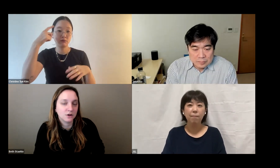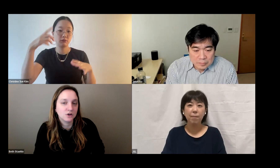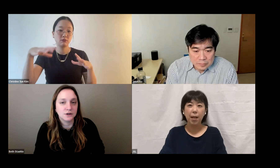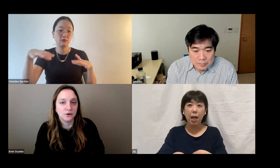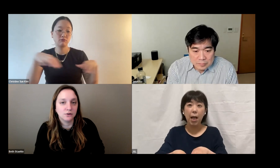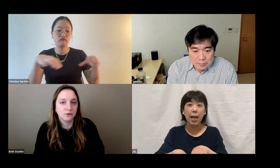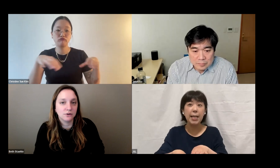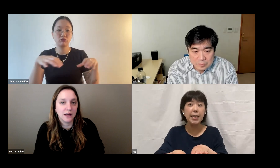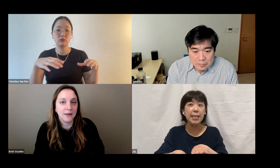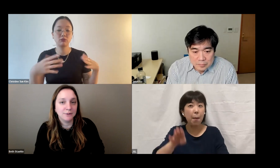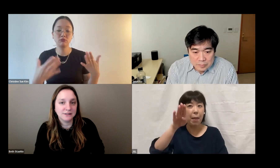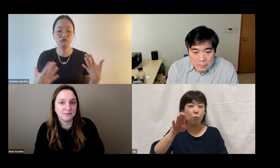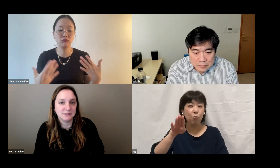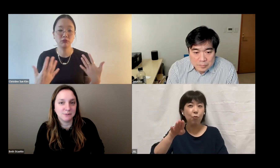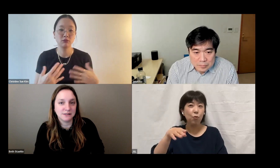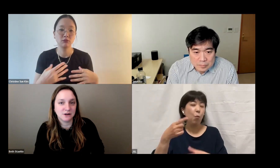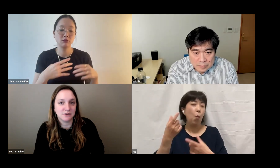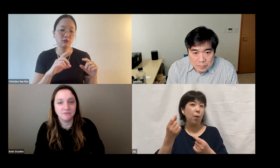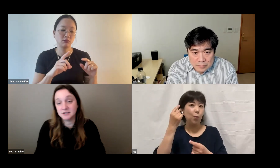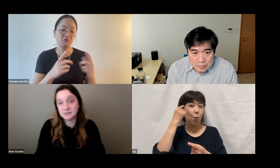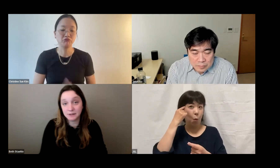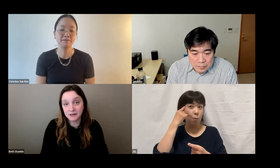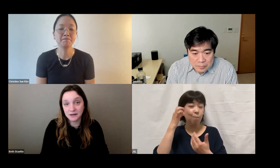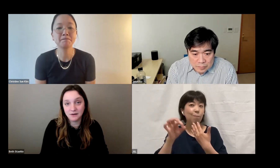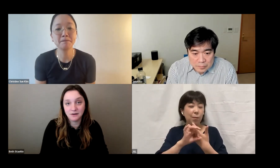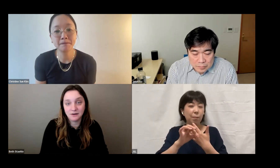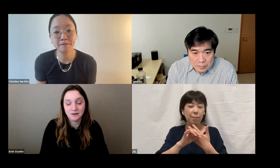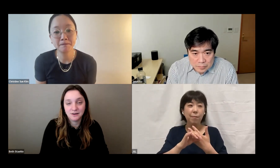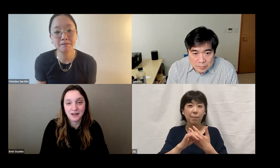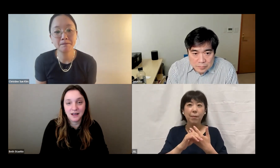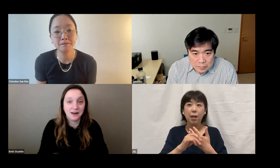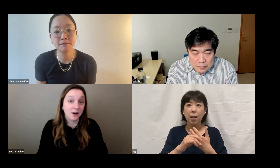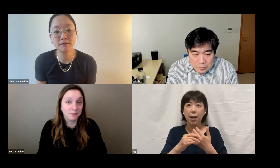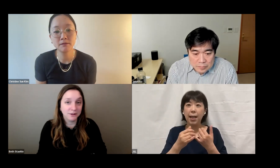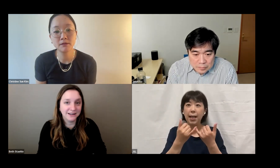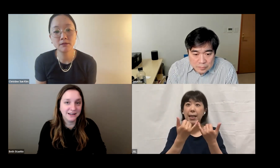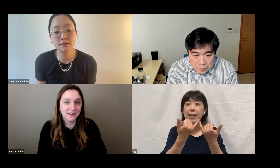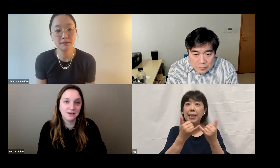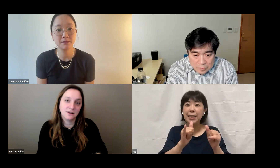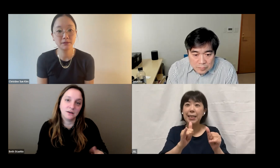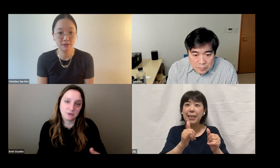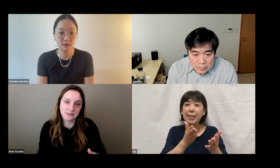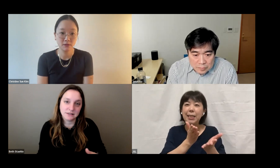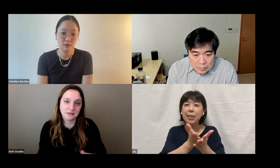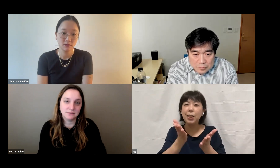So ableism is based off of disability and ability and racism